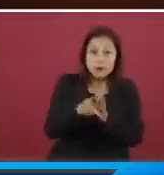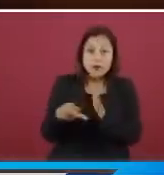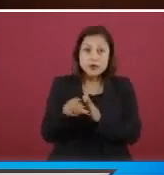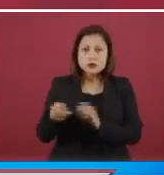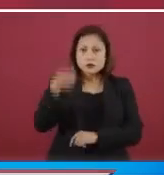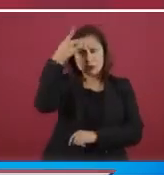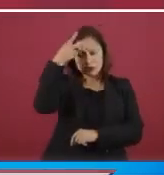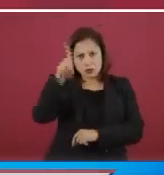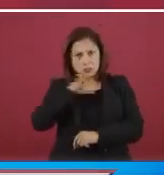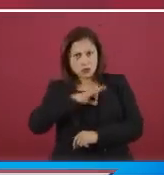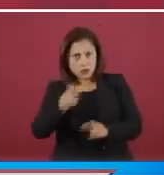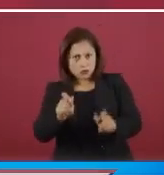1. Pemex franchises